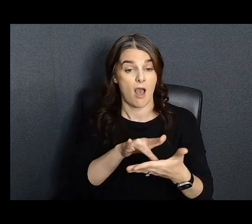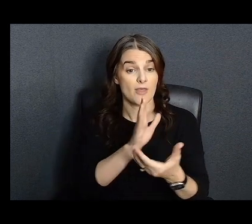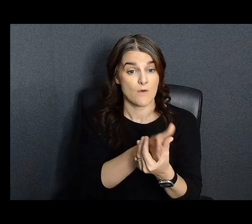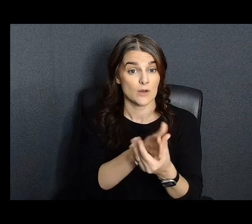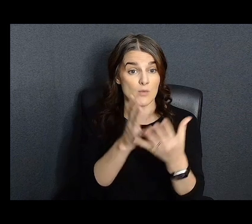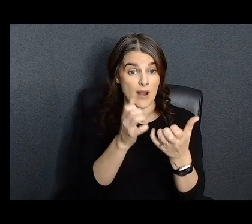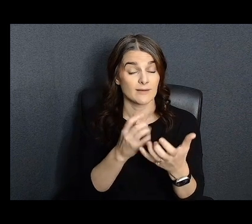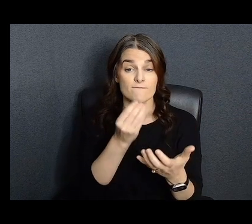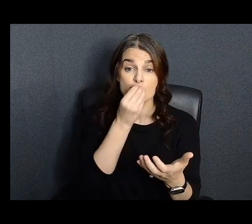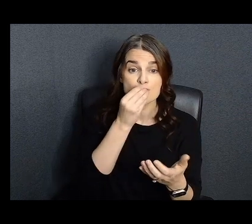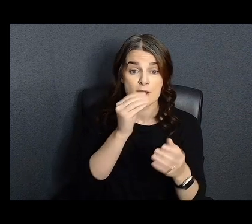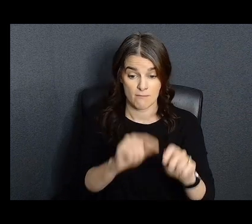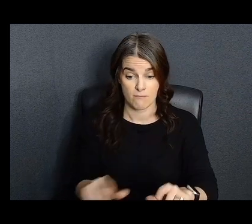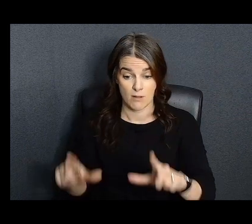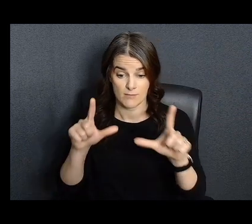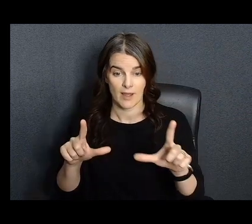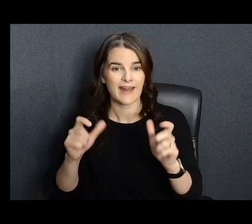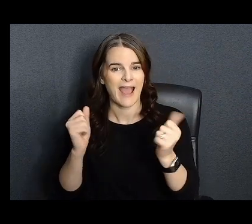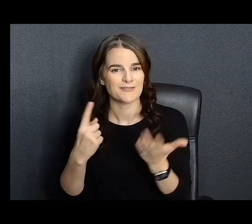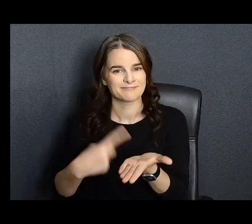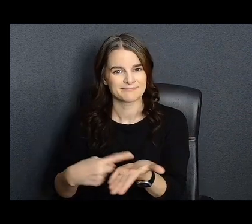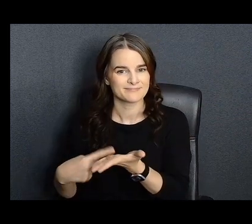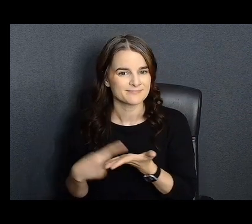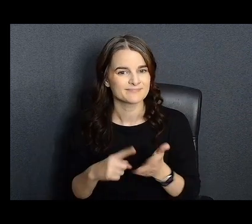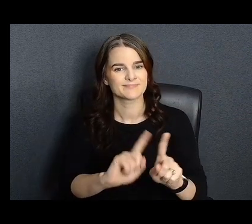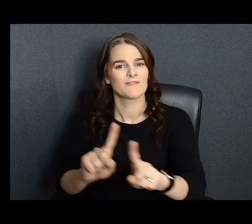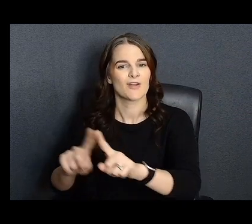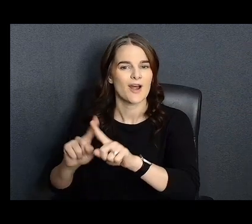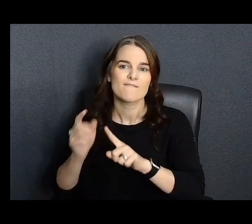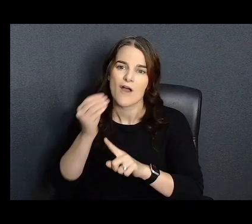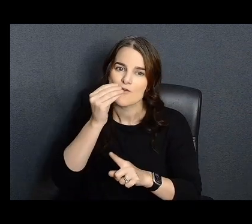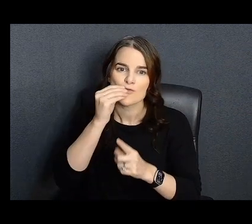If they open Food, now they can talk about their different food choices.